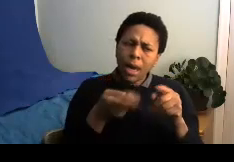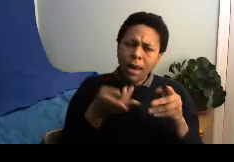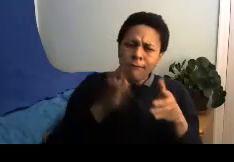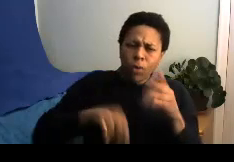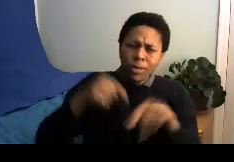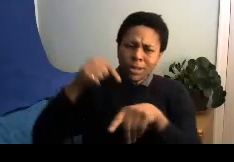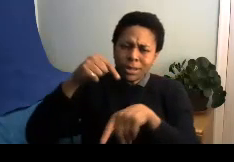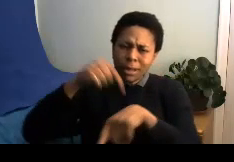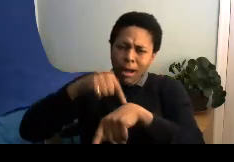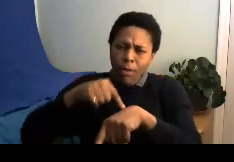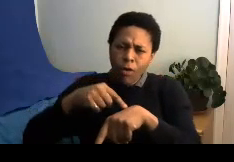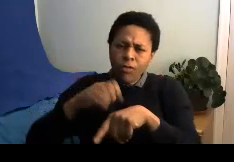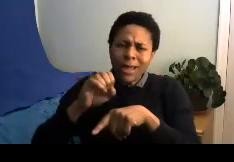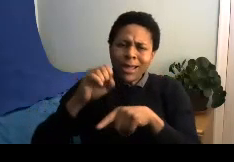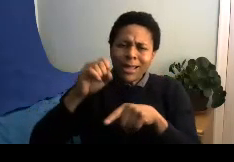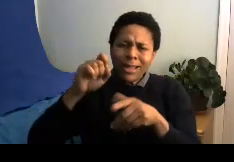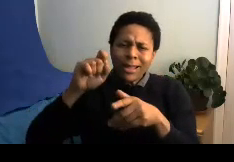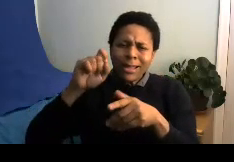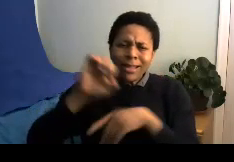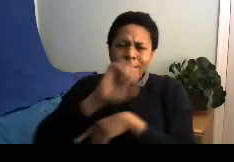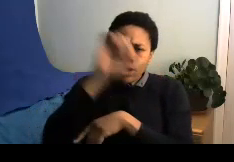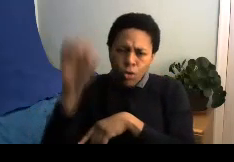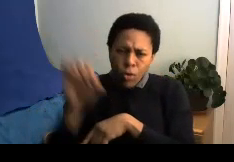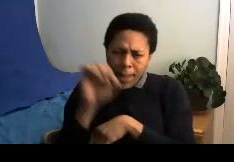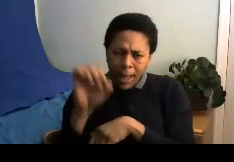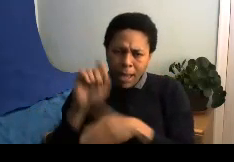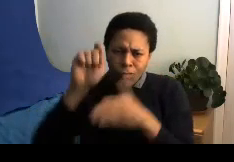perspective of a queer young runaway.